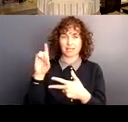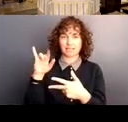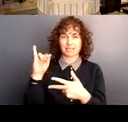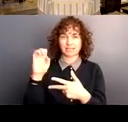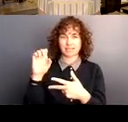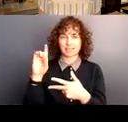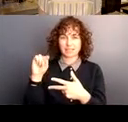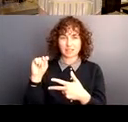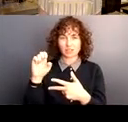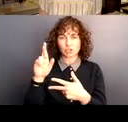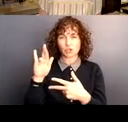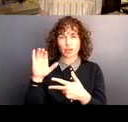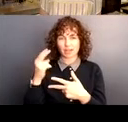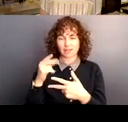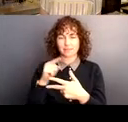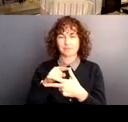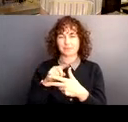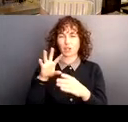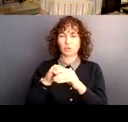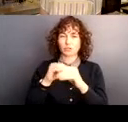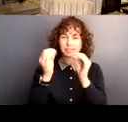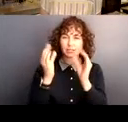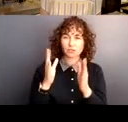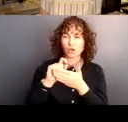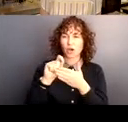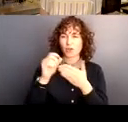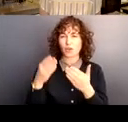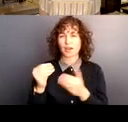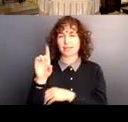an inclusion teacher, author, and disability advocate.